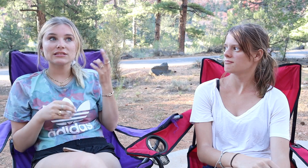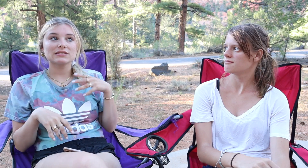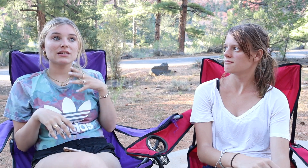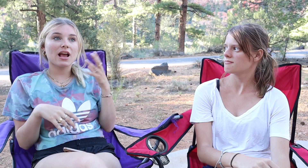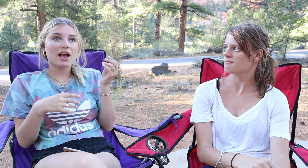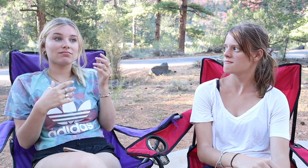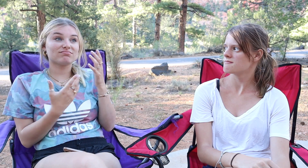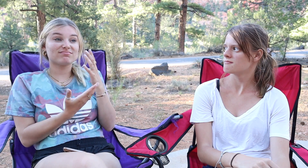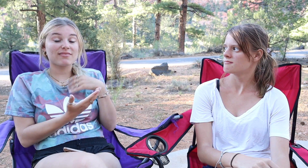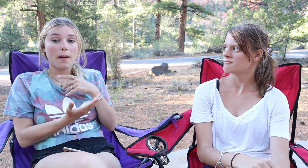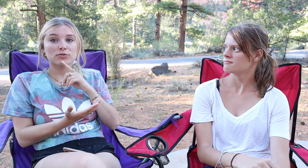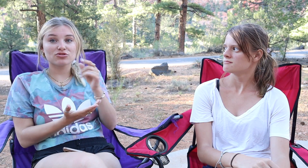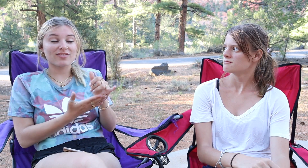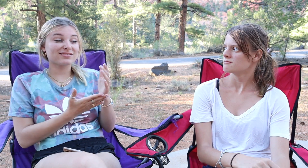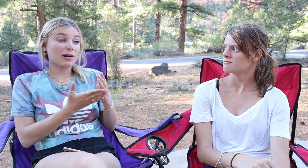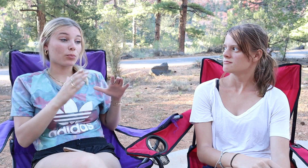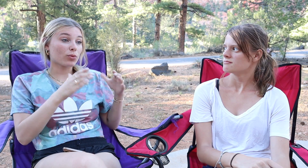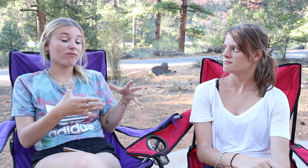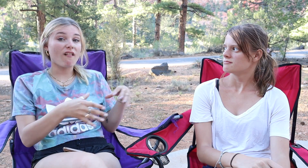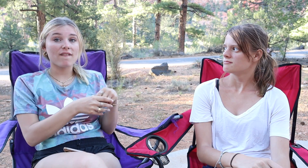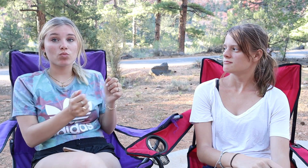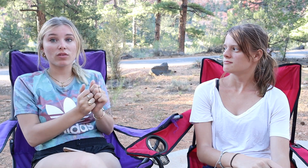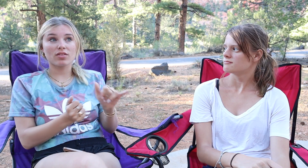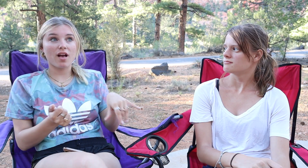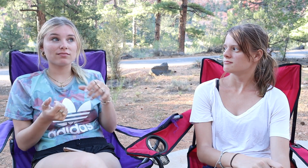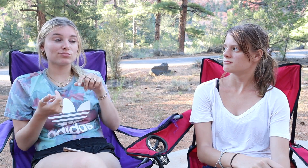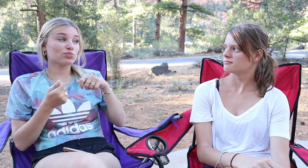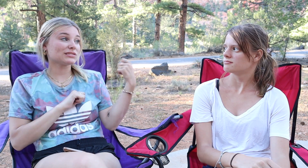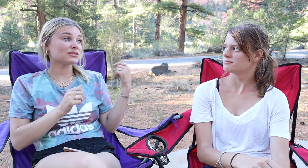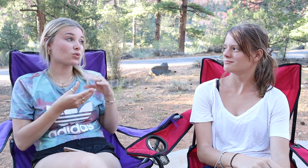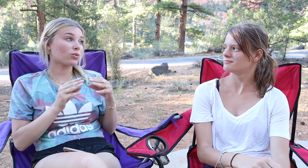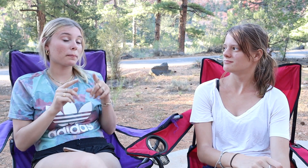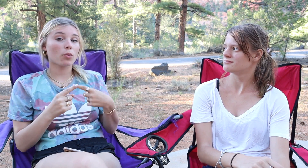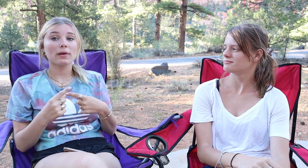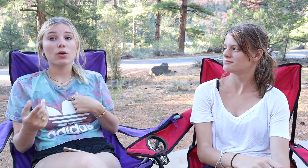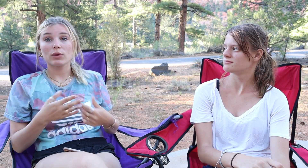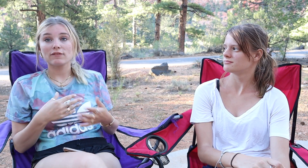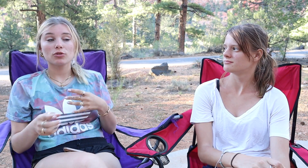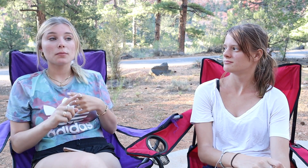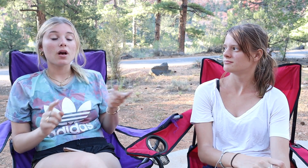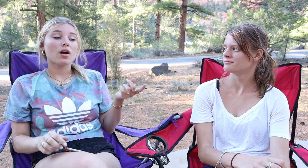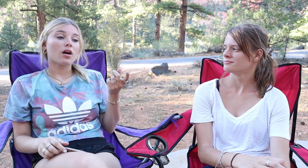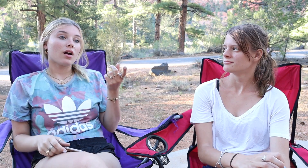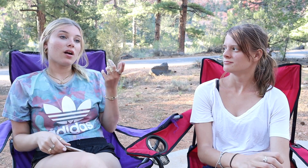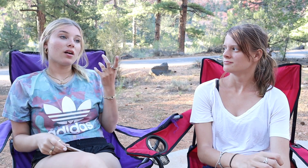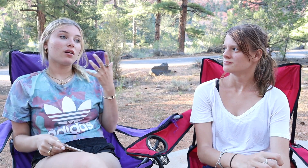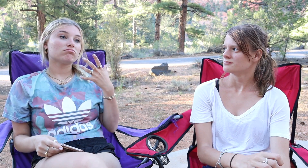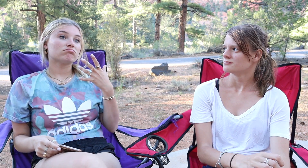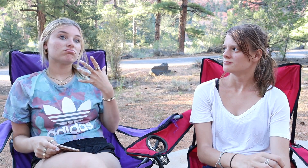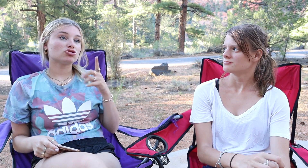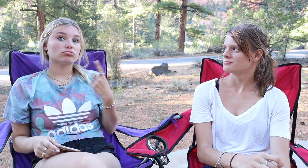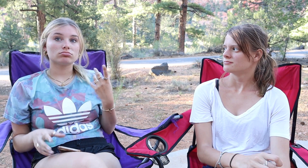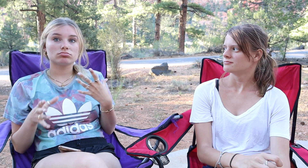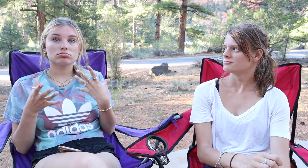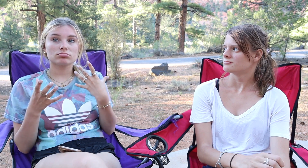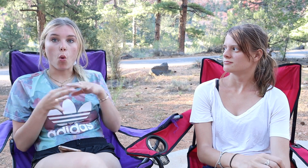I'm pretty sure that the other group was somehow involved with this where it might be made him doubting about me like twisting the stories about me and just then he basically ghosted me